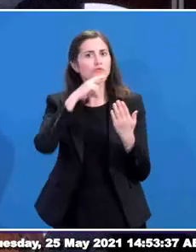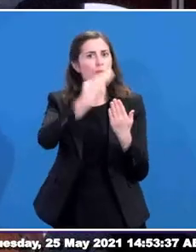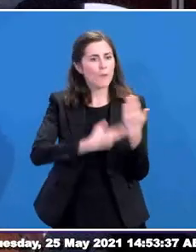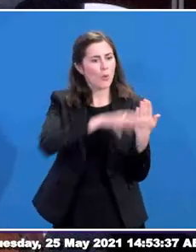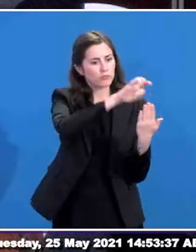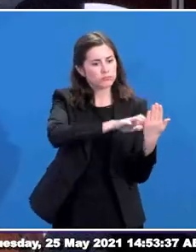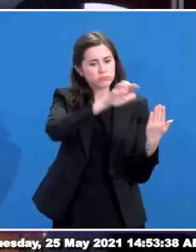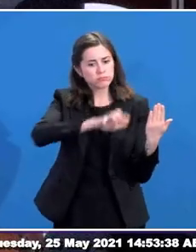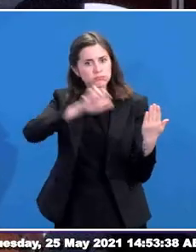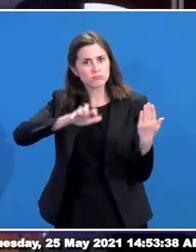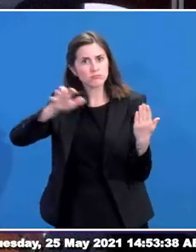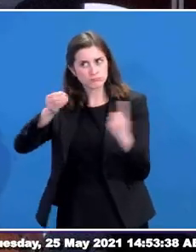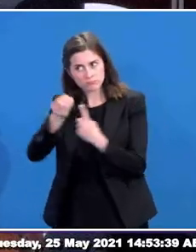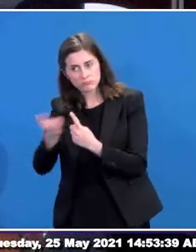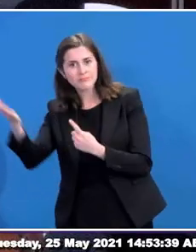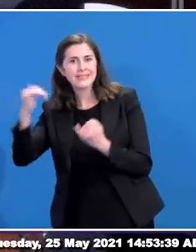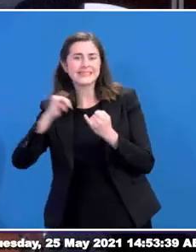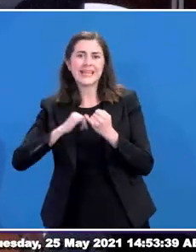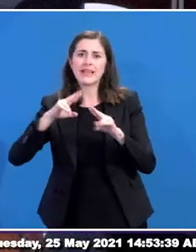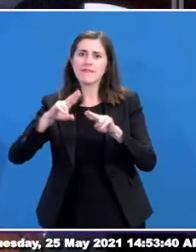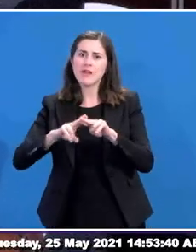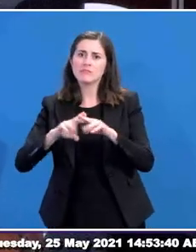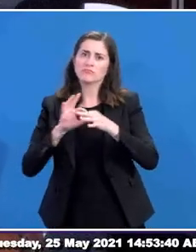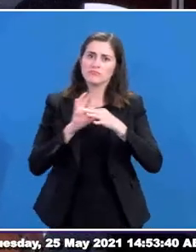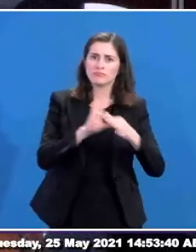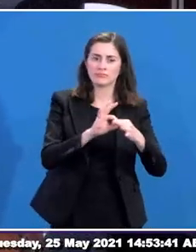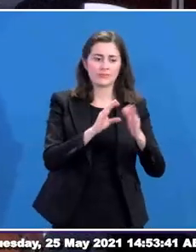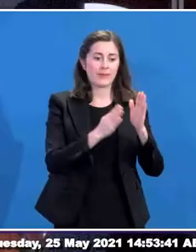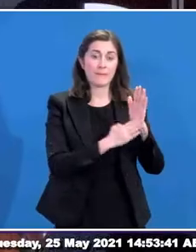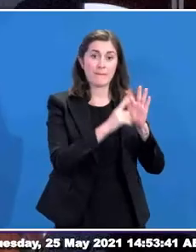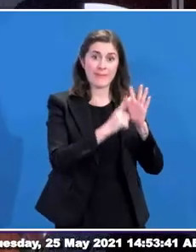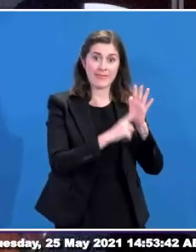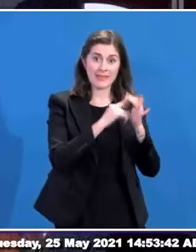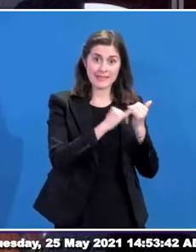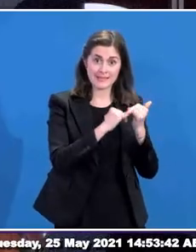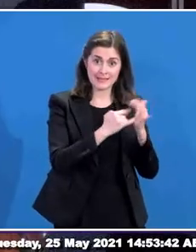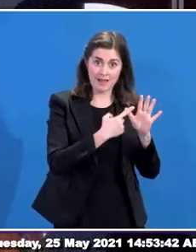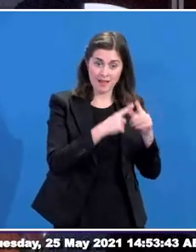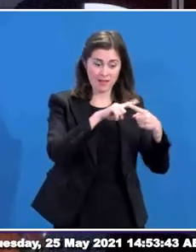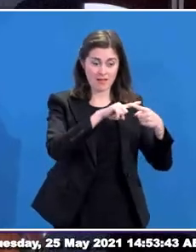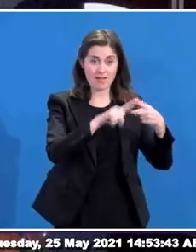to Melissa, Carl and Chen's house and what happened to them.